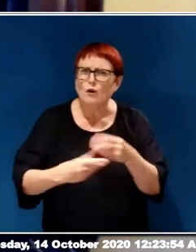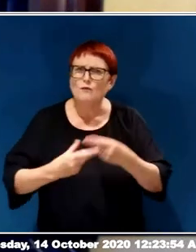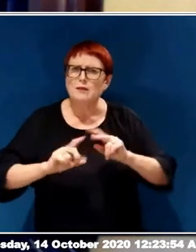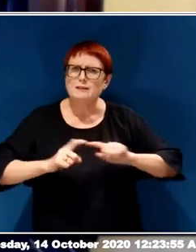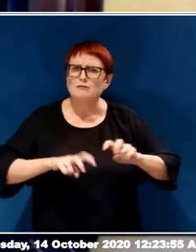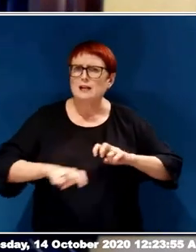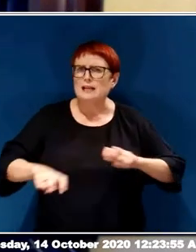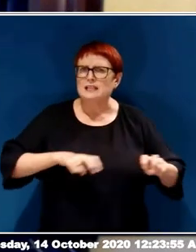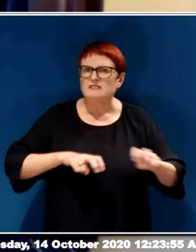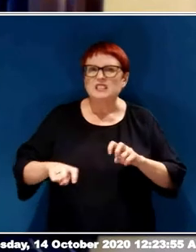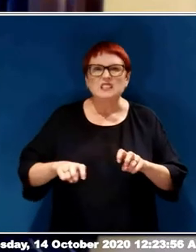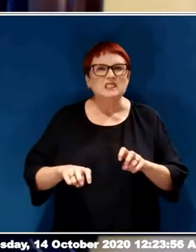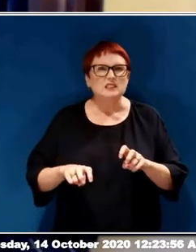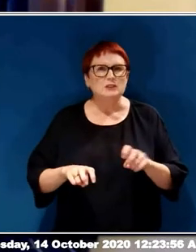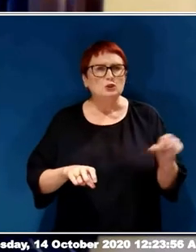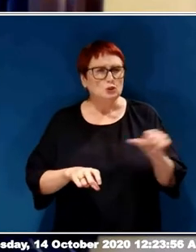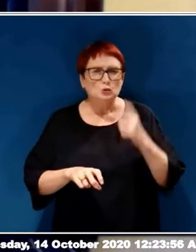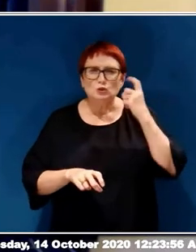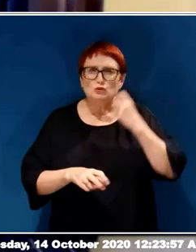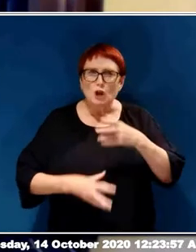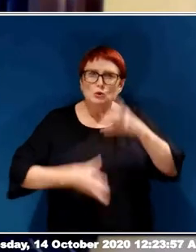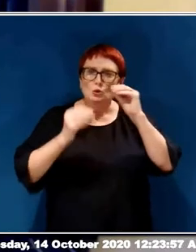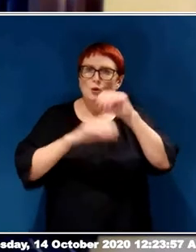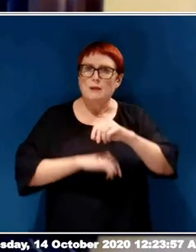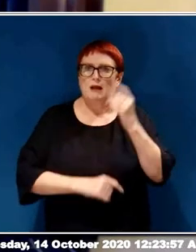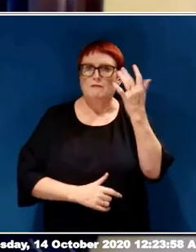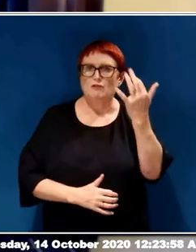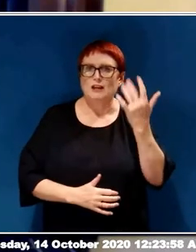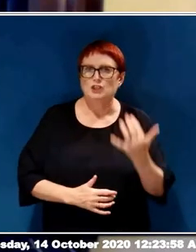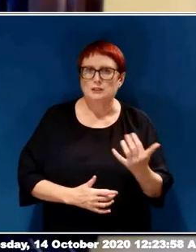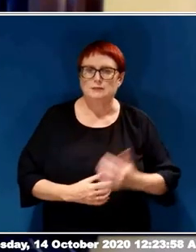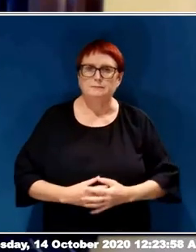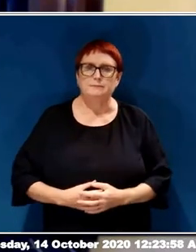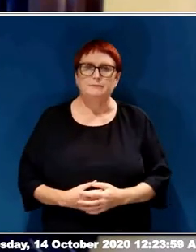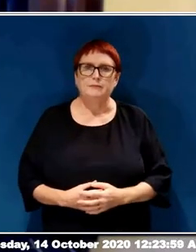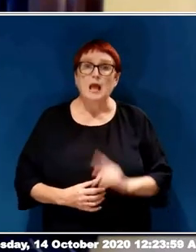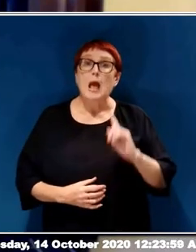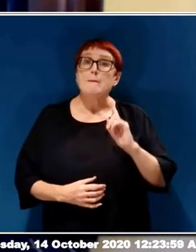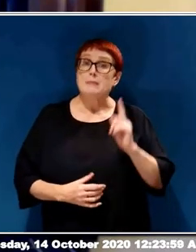But the curriculum modification would allow that, ideally, to occur at an